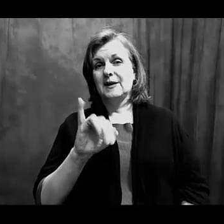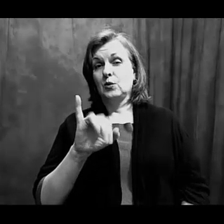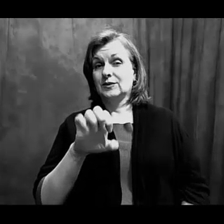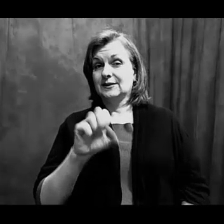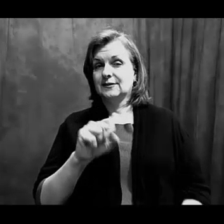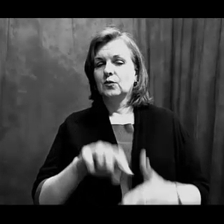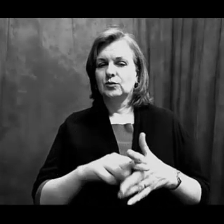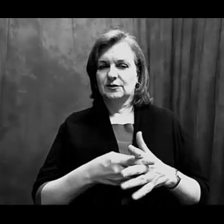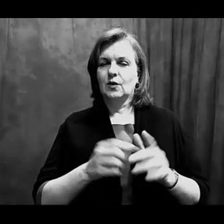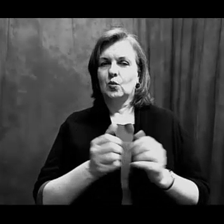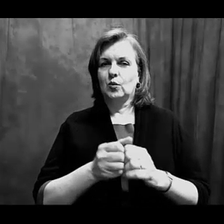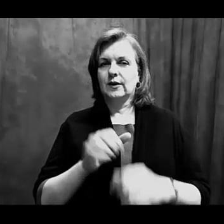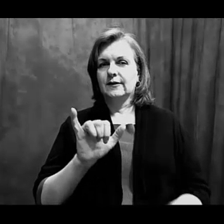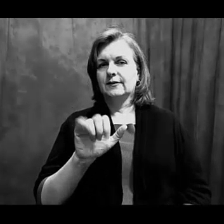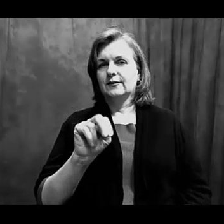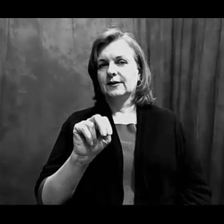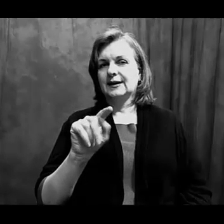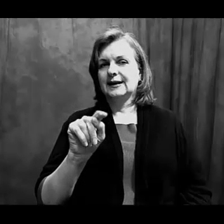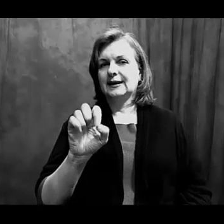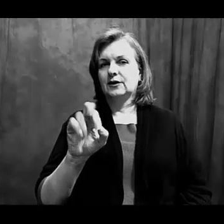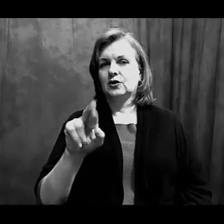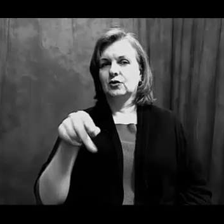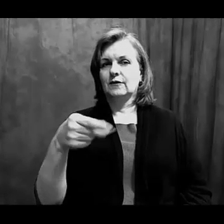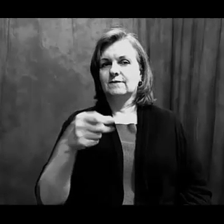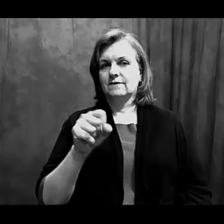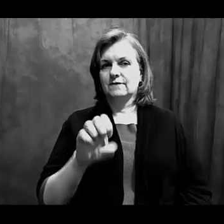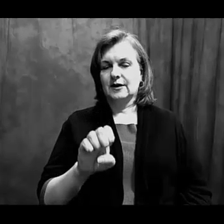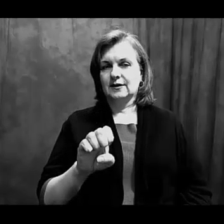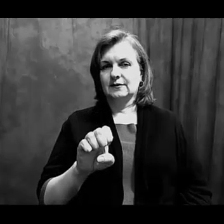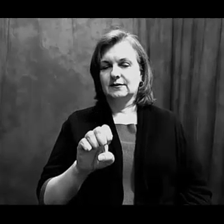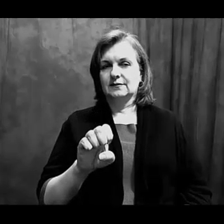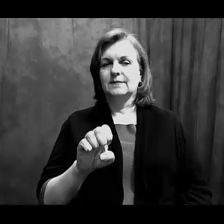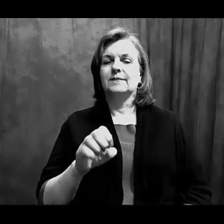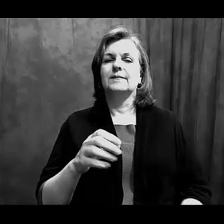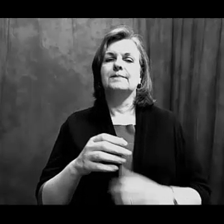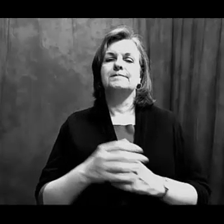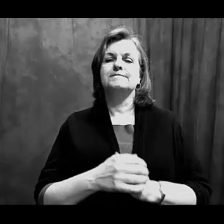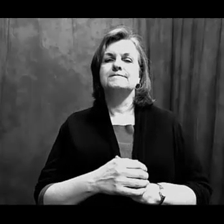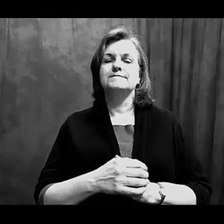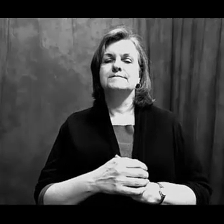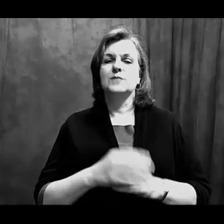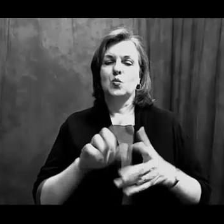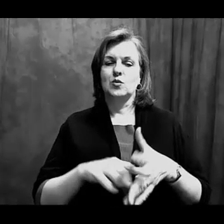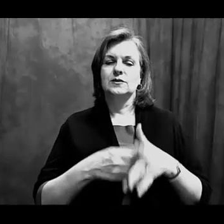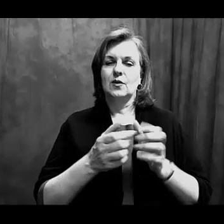we do interphase whether or not you are doing meiosis or mitosis it doesn't matter